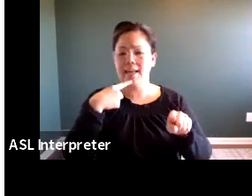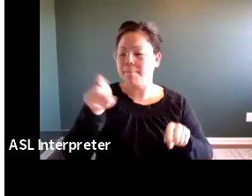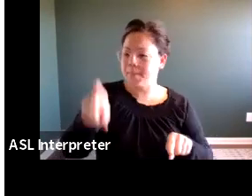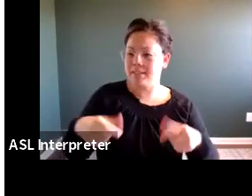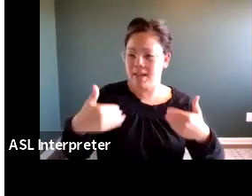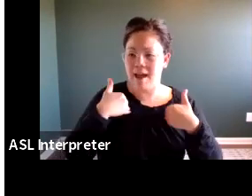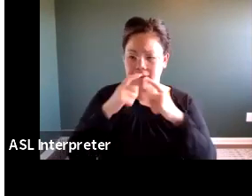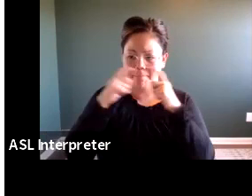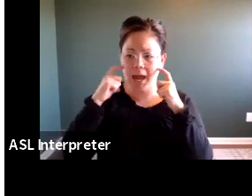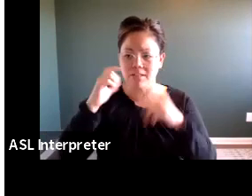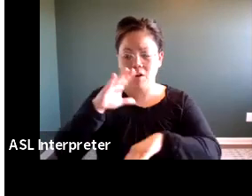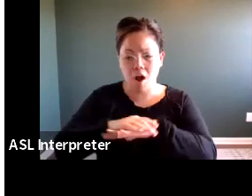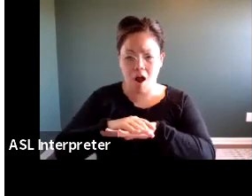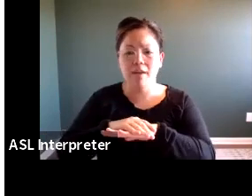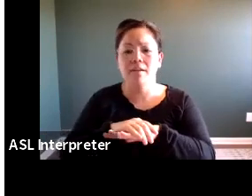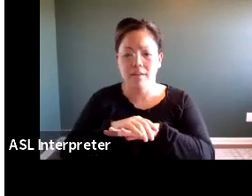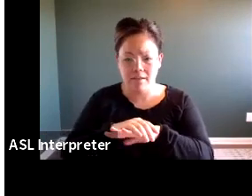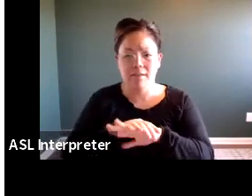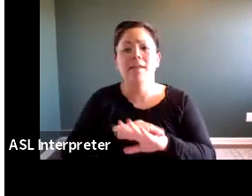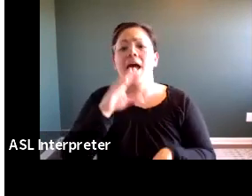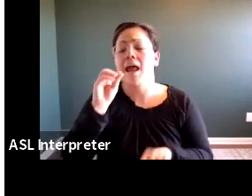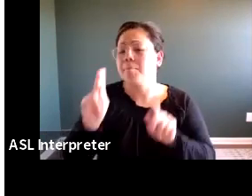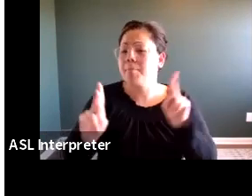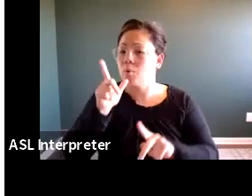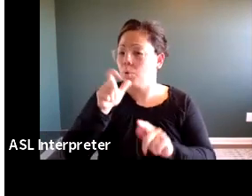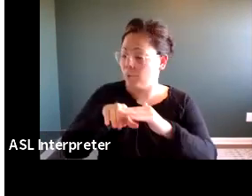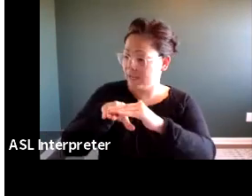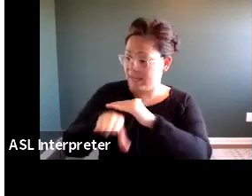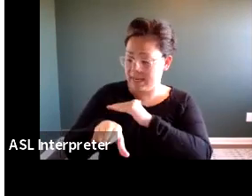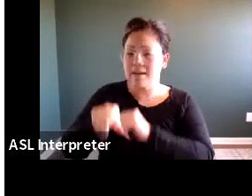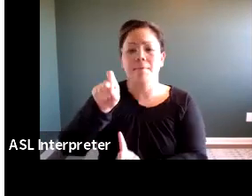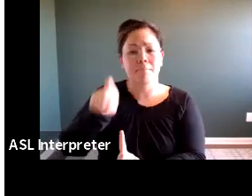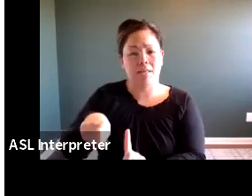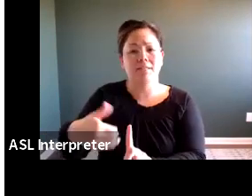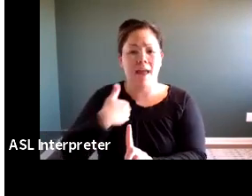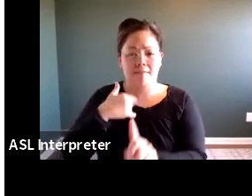And only in businesses should only admit those who wear face coverings and practice social distancing.